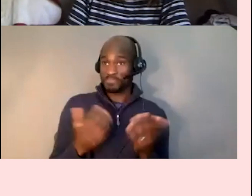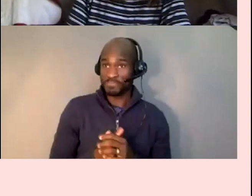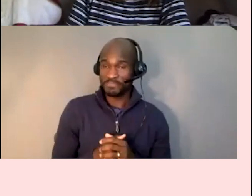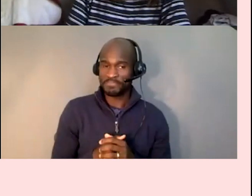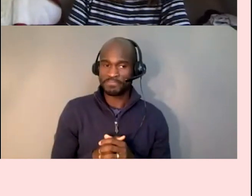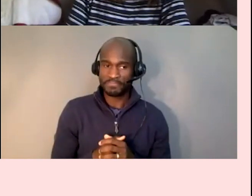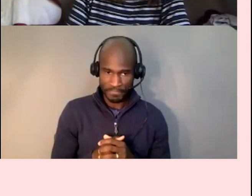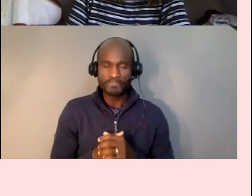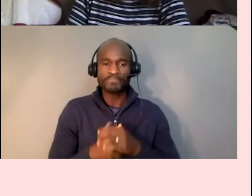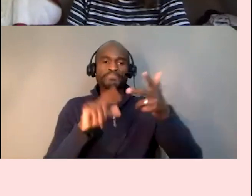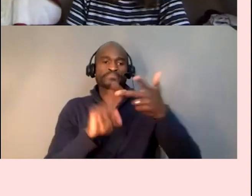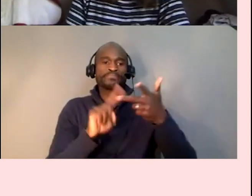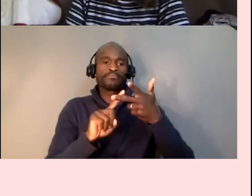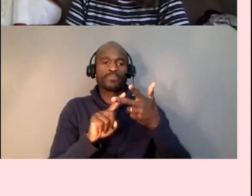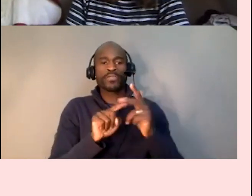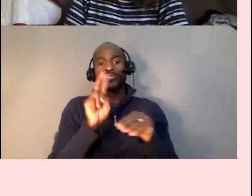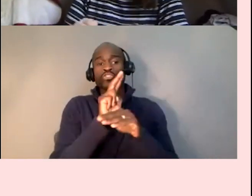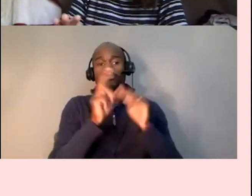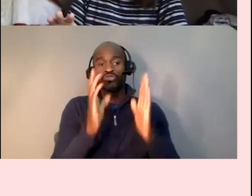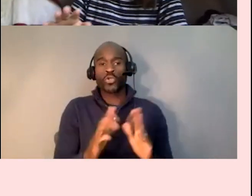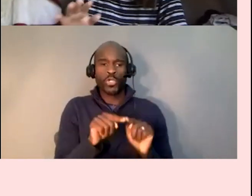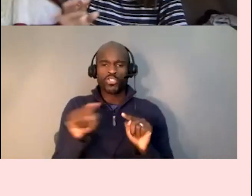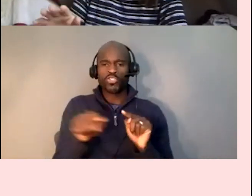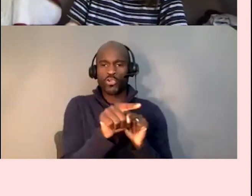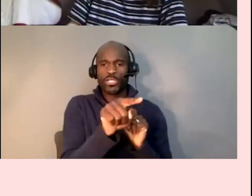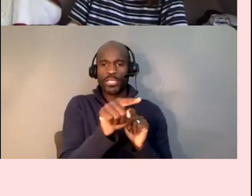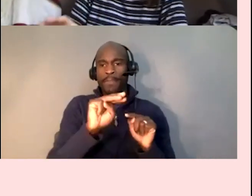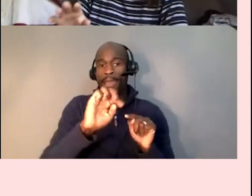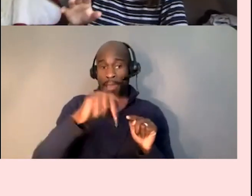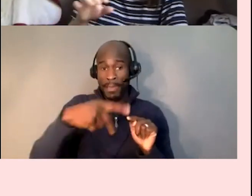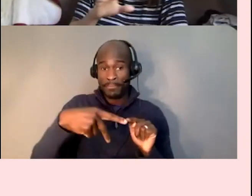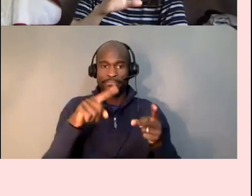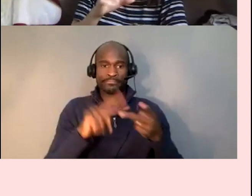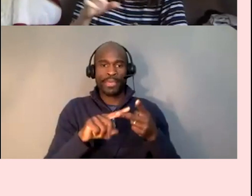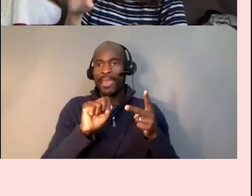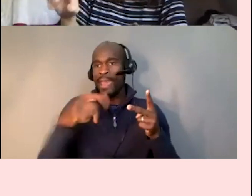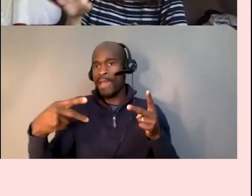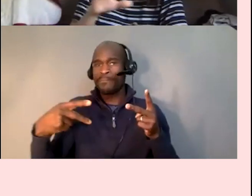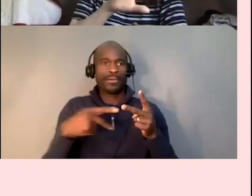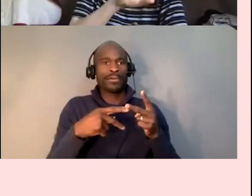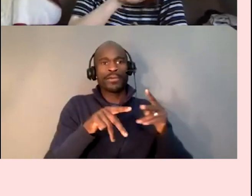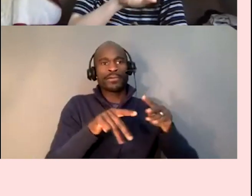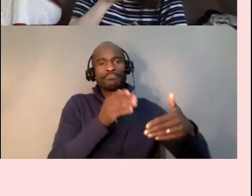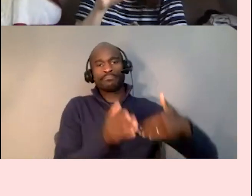app flows and card sorting and this is all figuring out the system sort of the mechanism